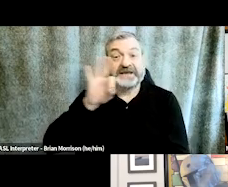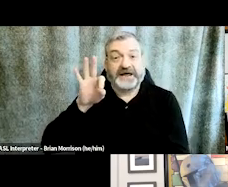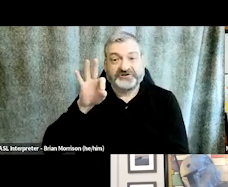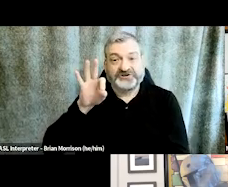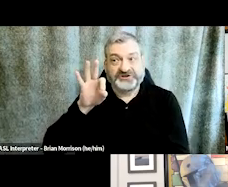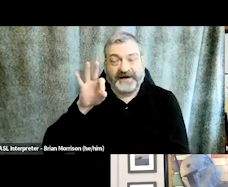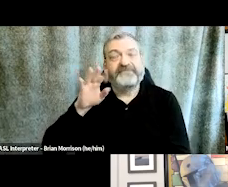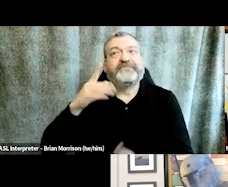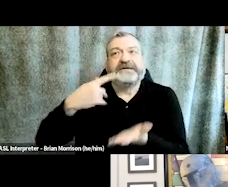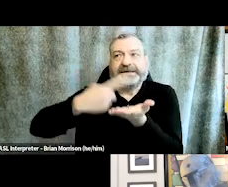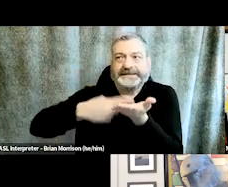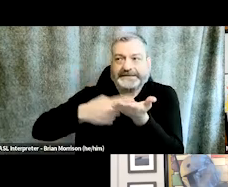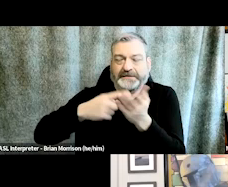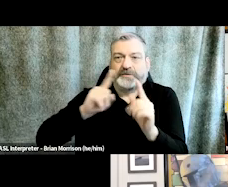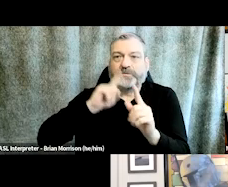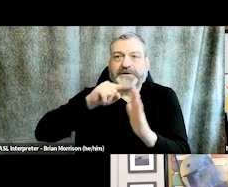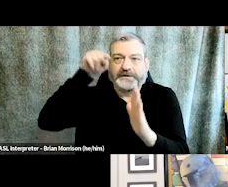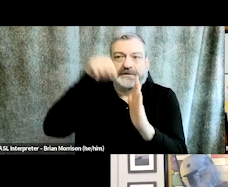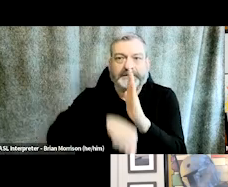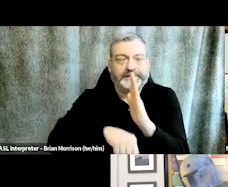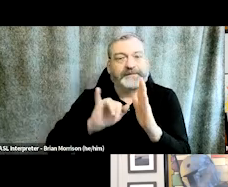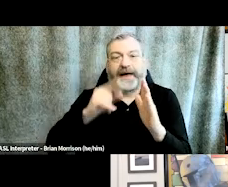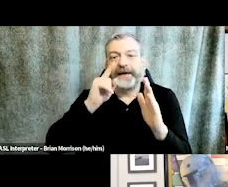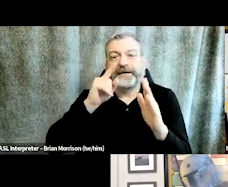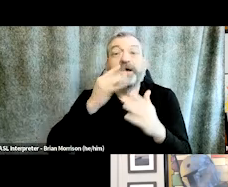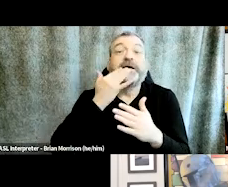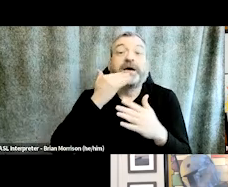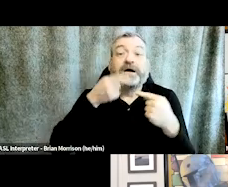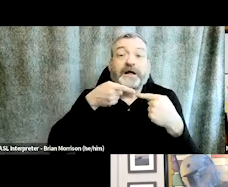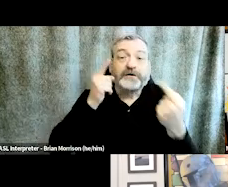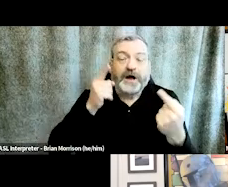for diving into color contrast issues and social media.